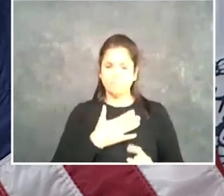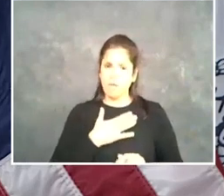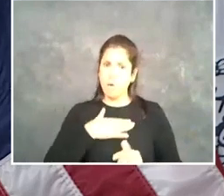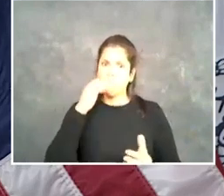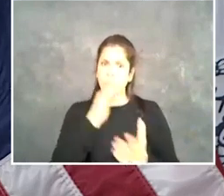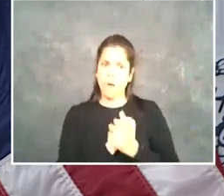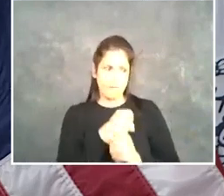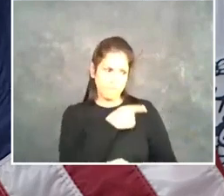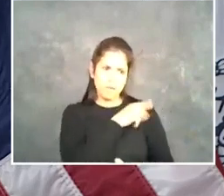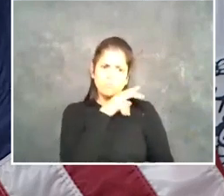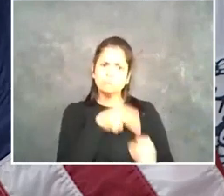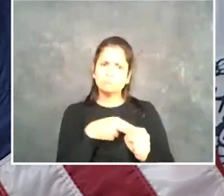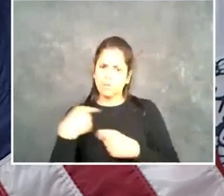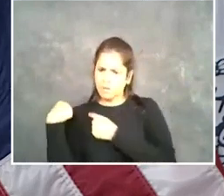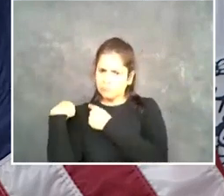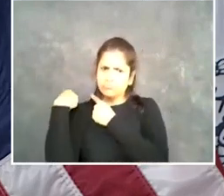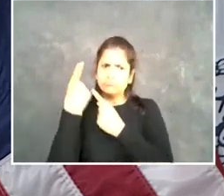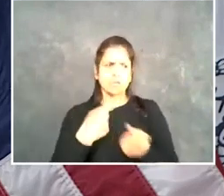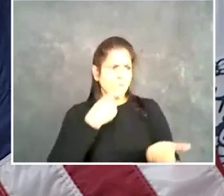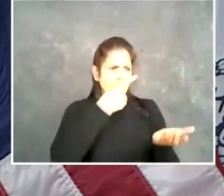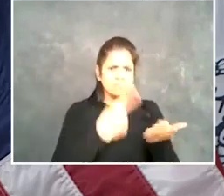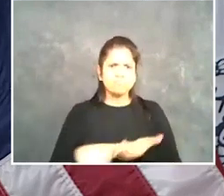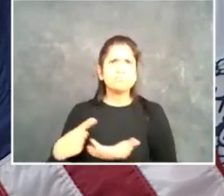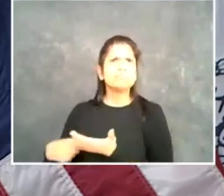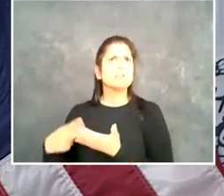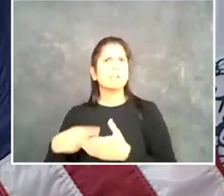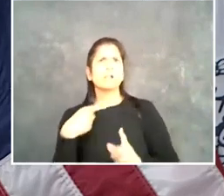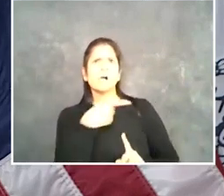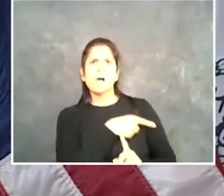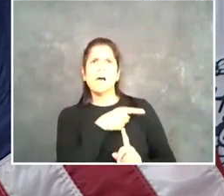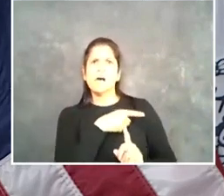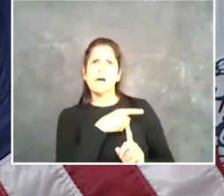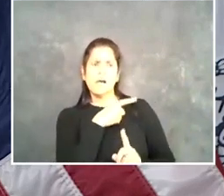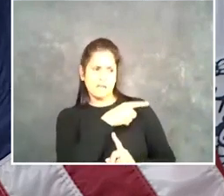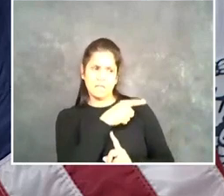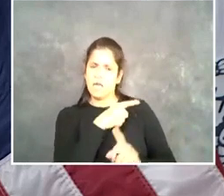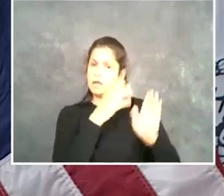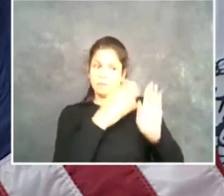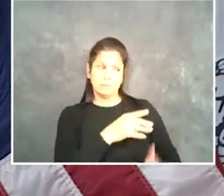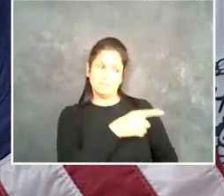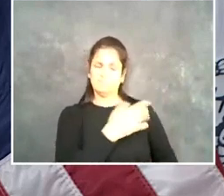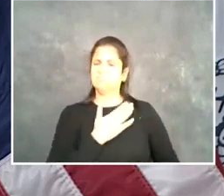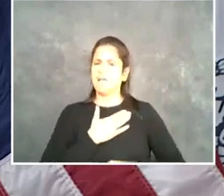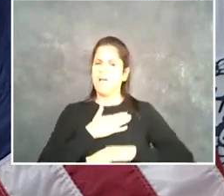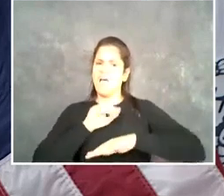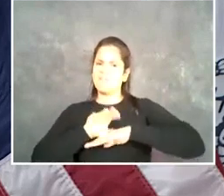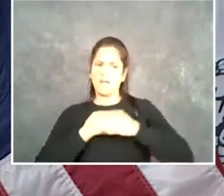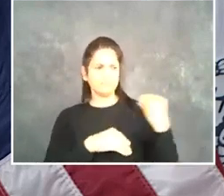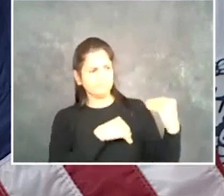INTERNAL TASK FORCE TO MAKE SURE THE GOVERNMENT IS ADDRESSING THESE ISSUES THAN